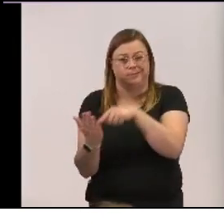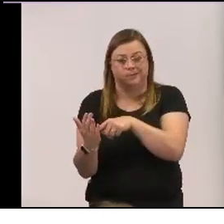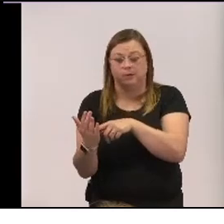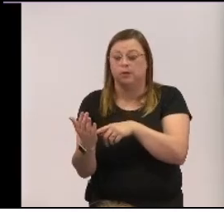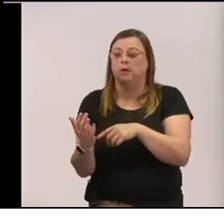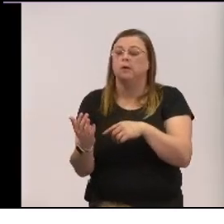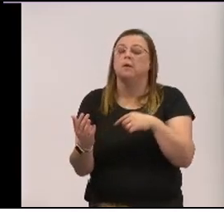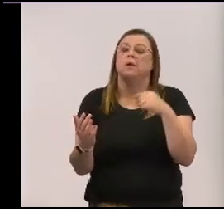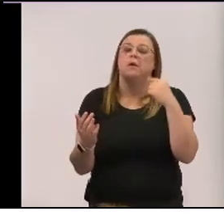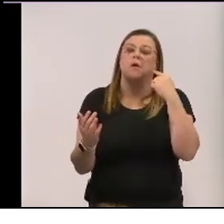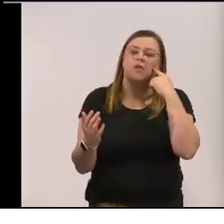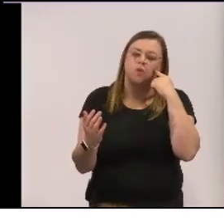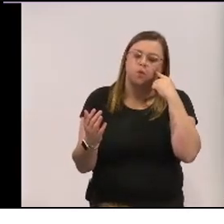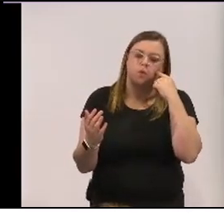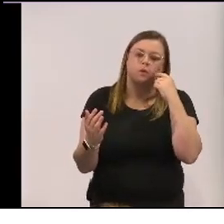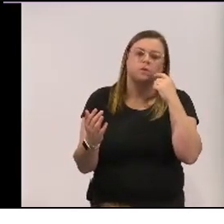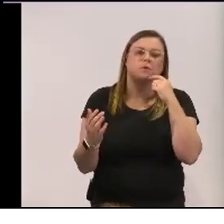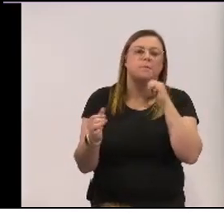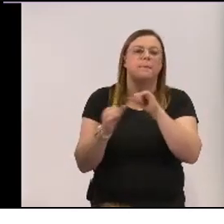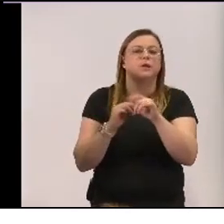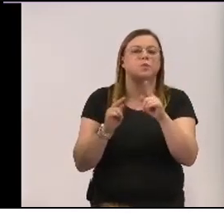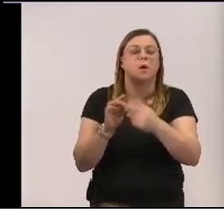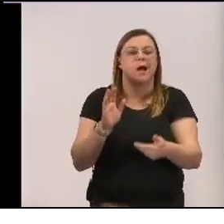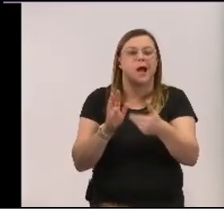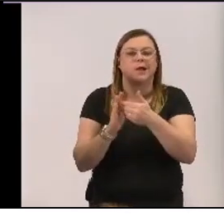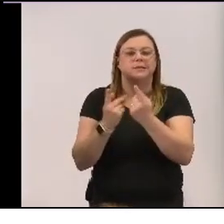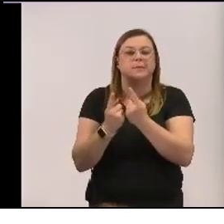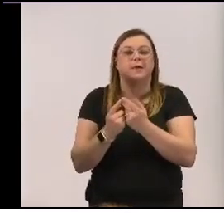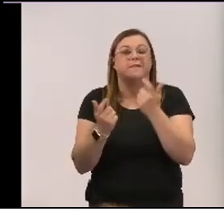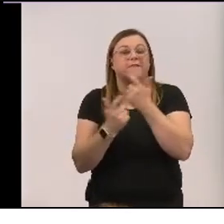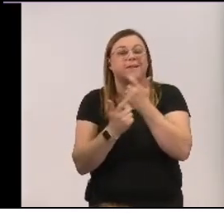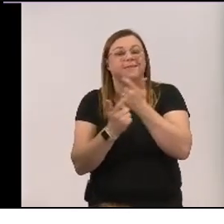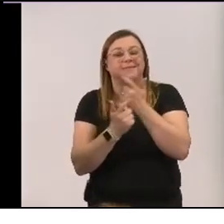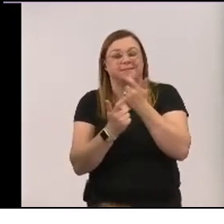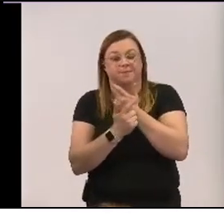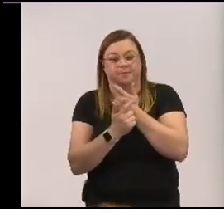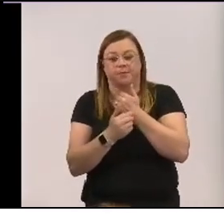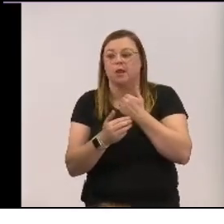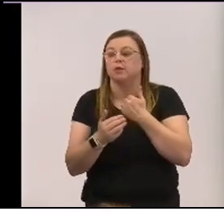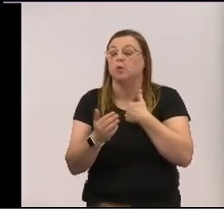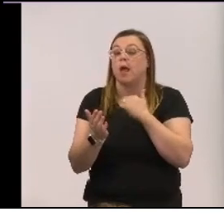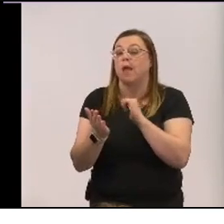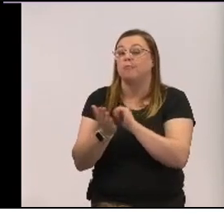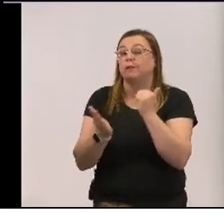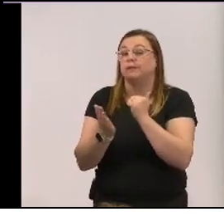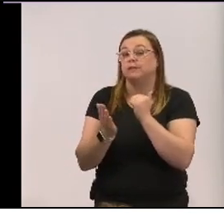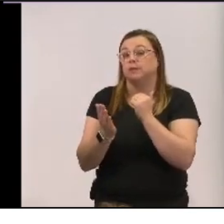I thought I will add something that's quite fun. So I printed out a copy of the European